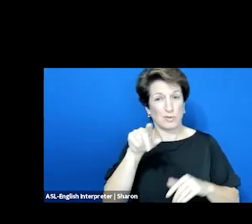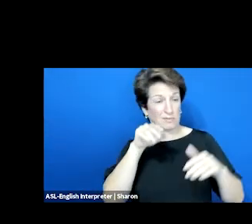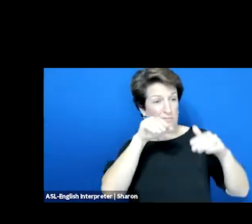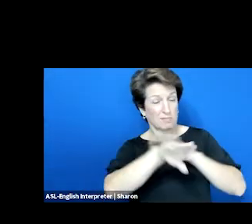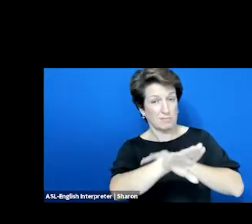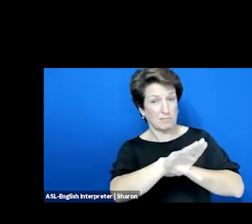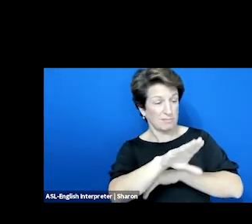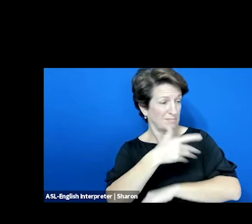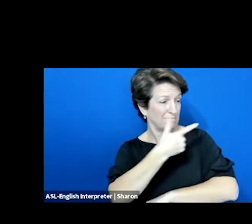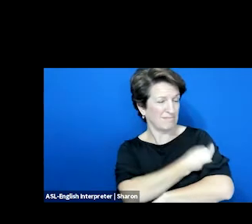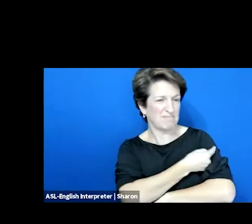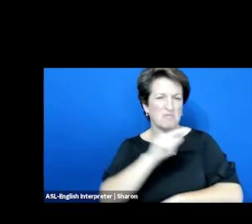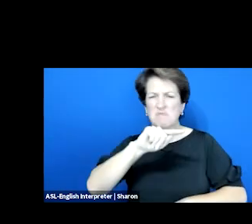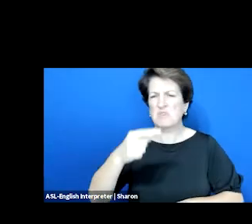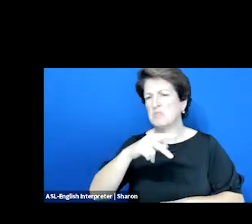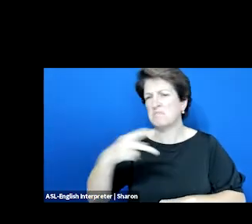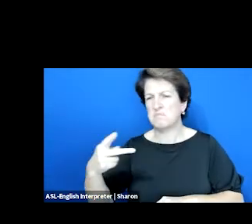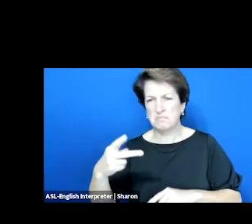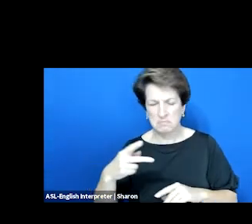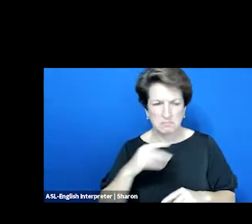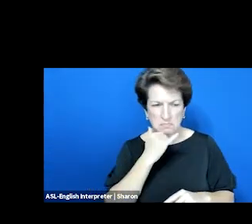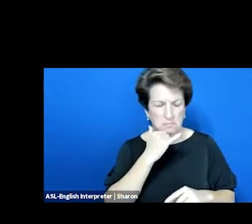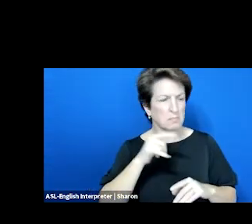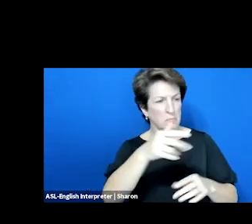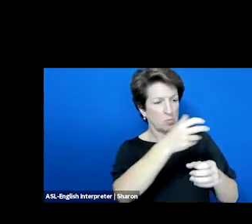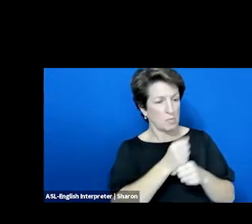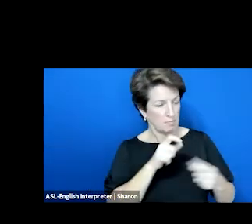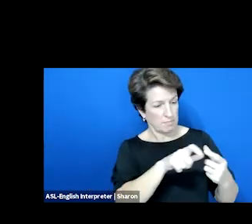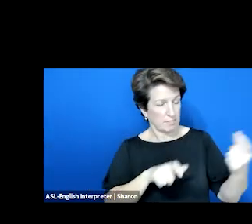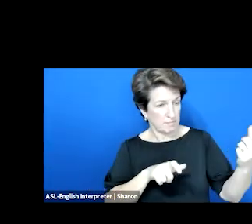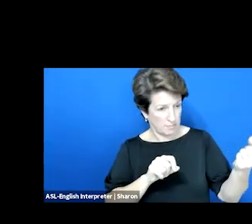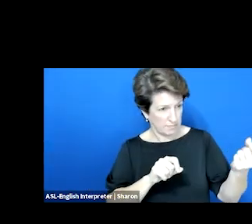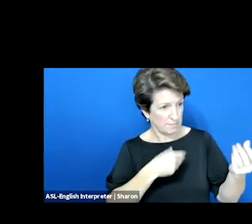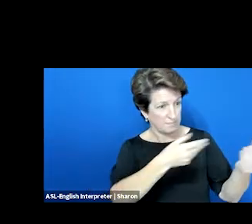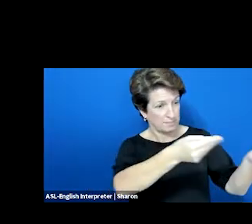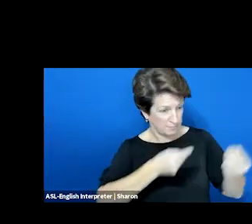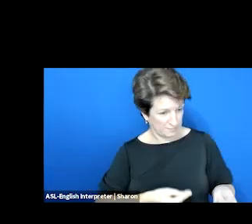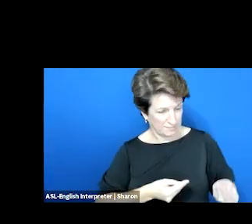through as we move